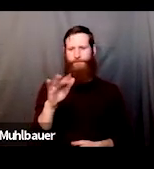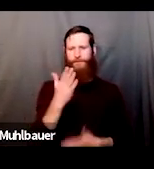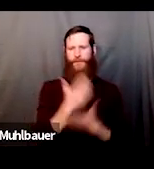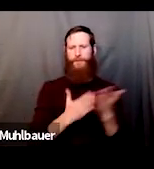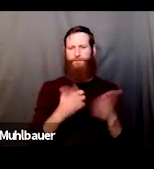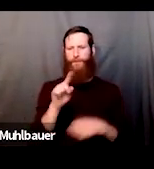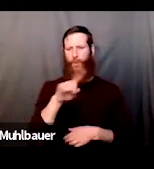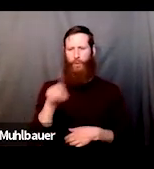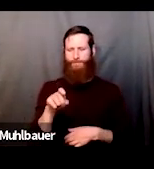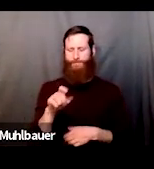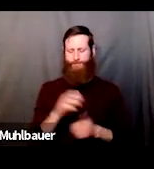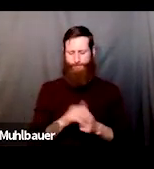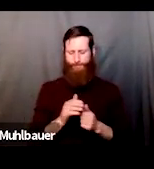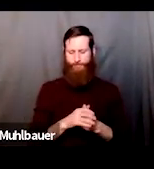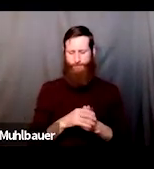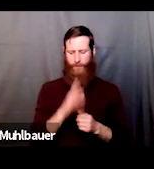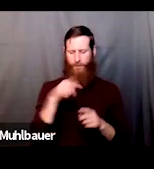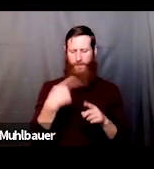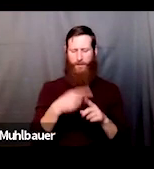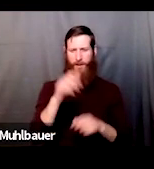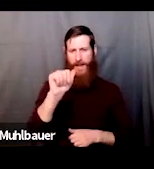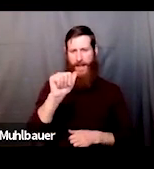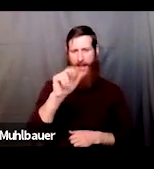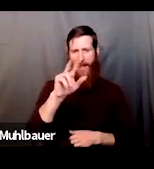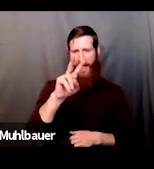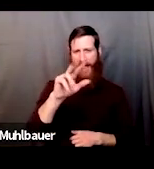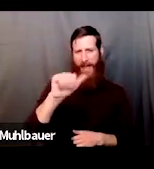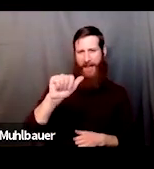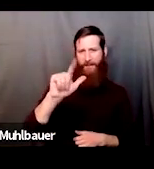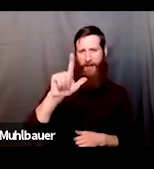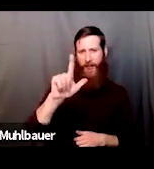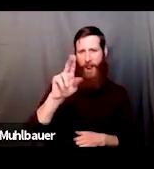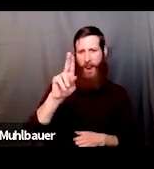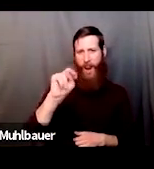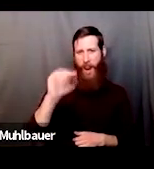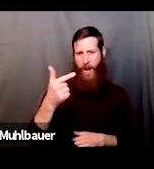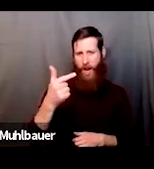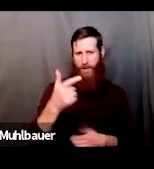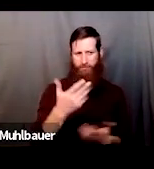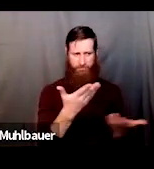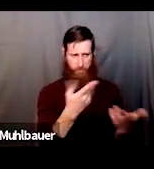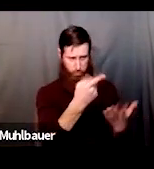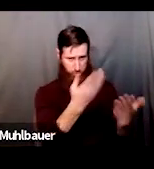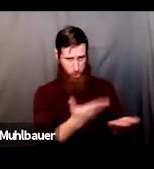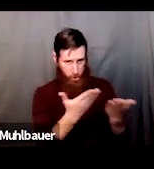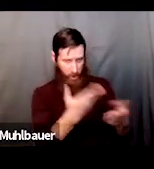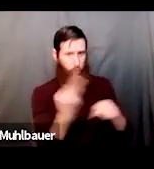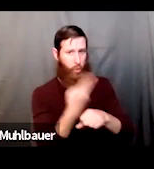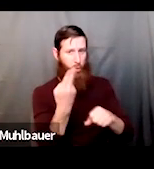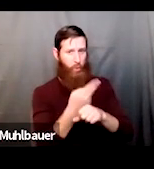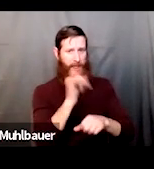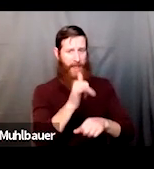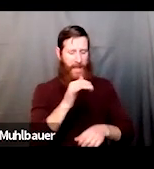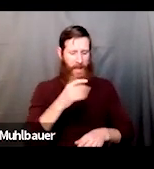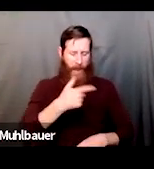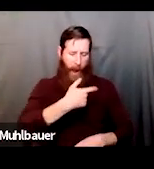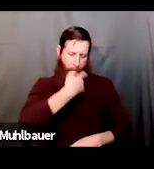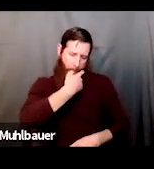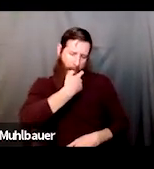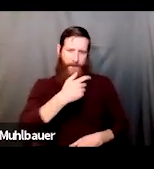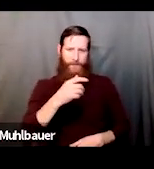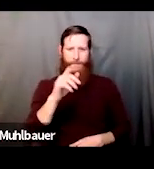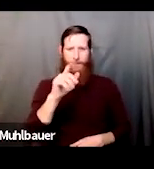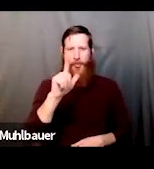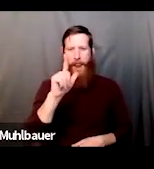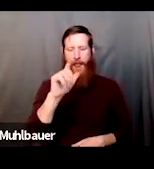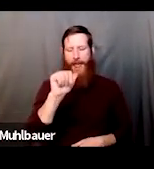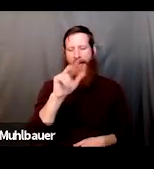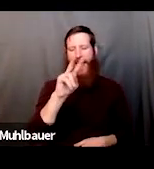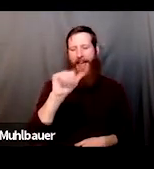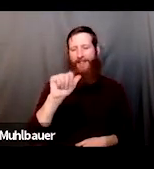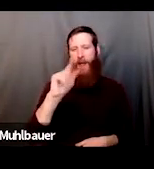People are wondering about the AVALUNG, would you suggest using or purchasing one to have in your arsenal of equipment.